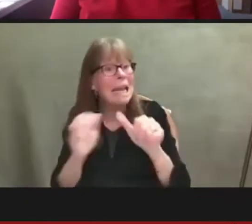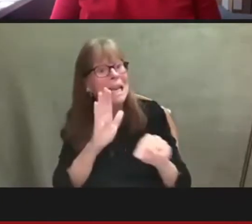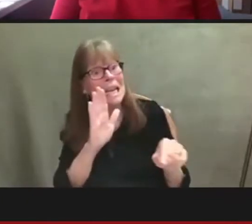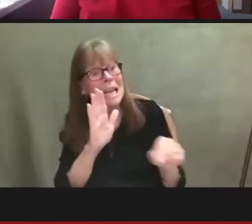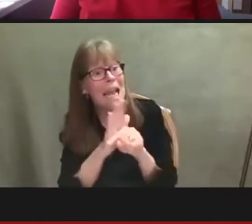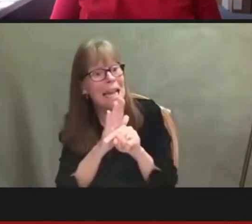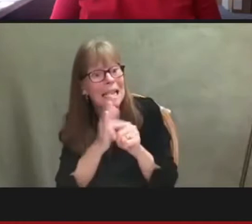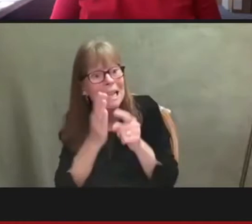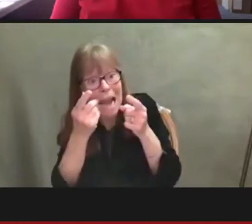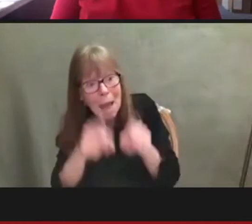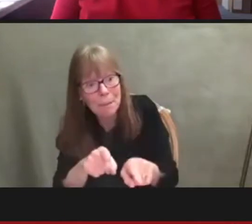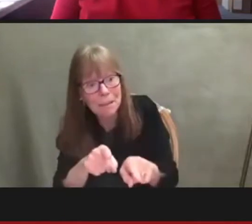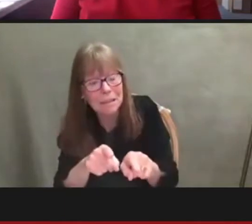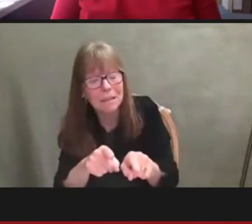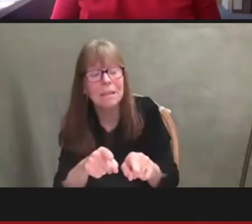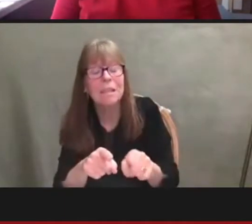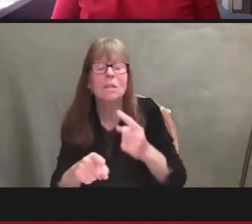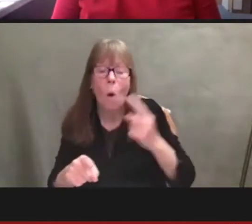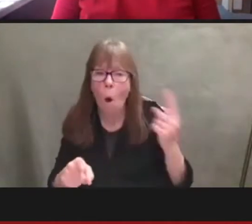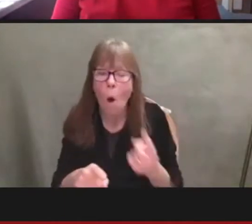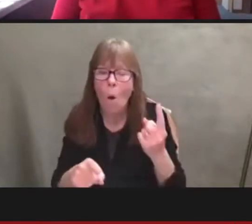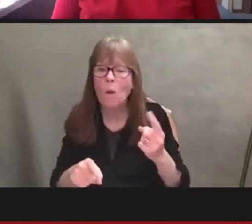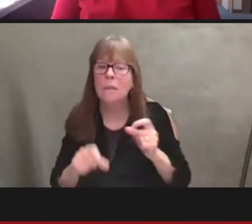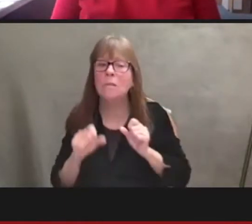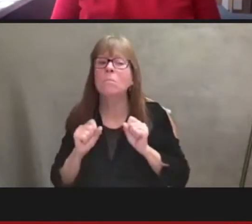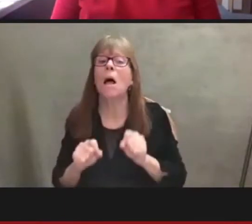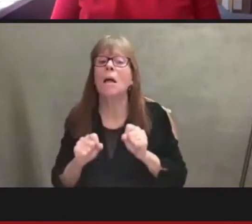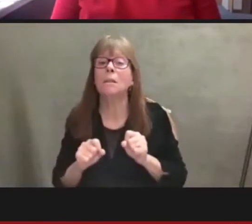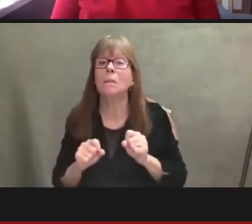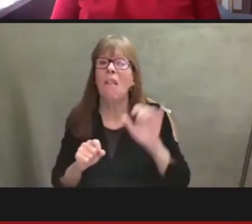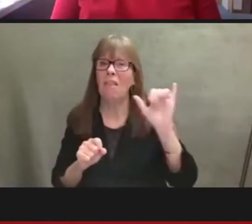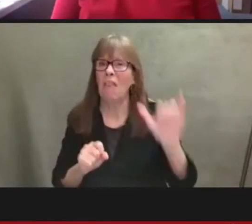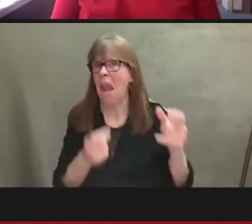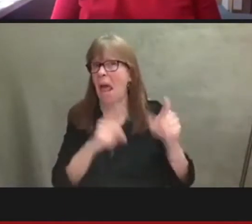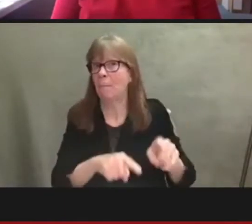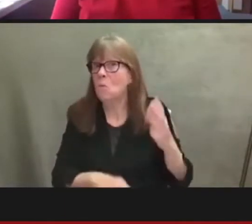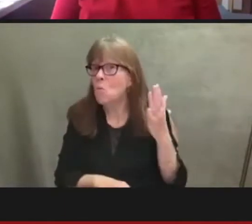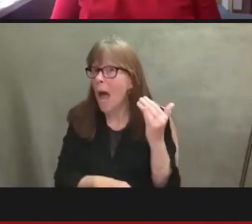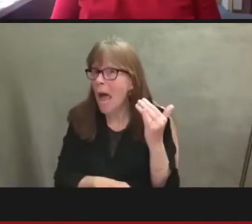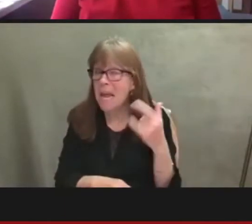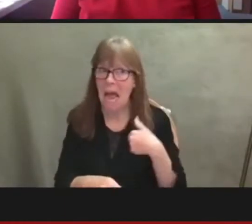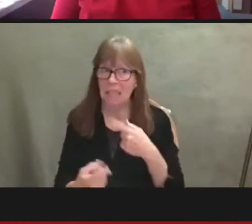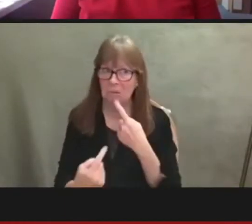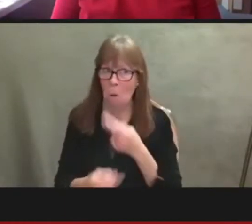happen—there's always a perception: is it happening to me because, right? And how do you deal with it?